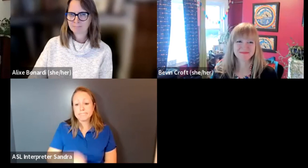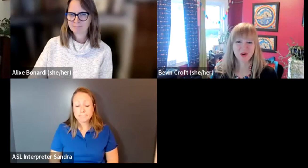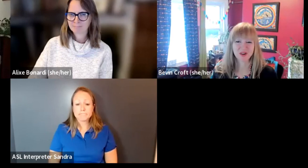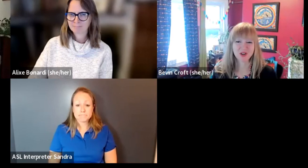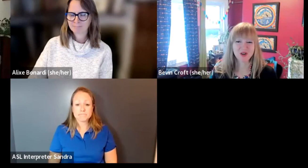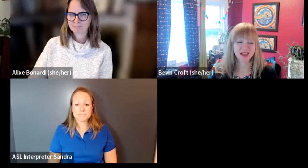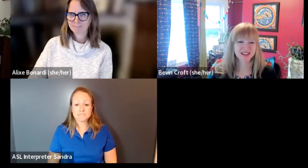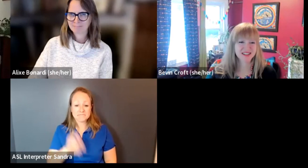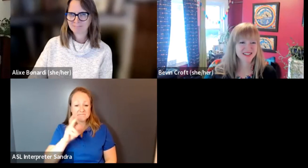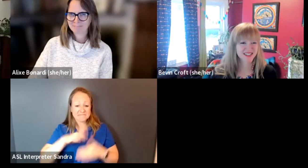Alixe Bonardi: Over to you Alixe.